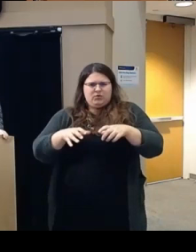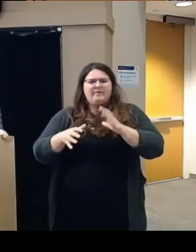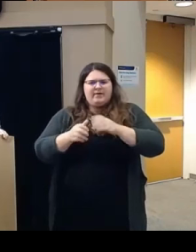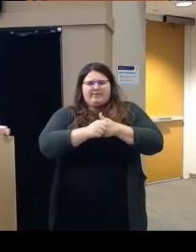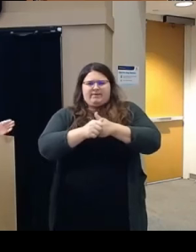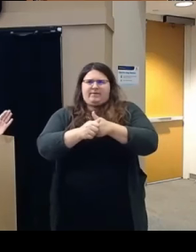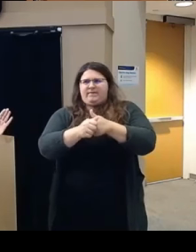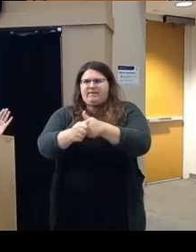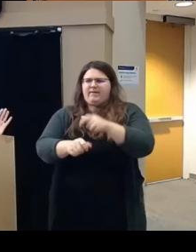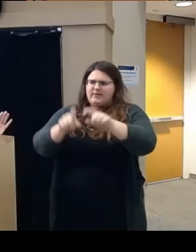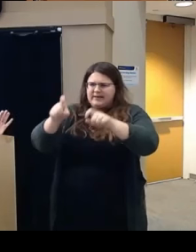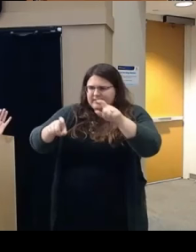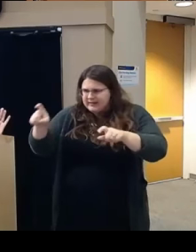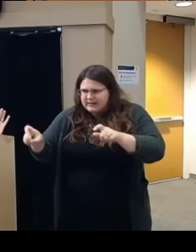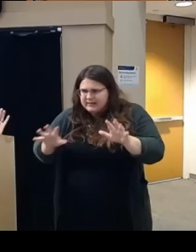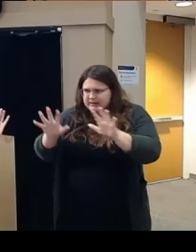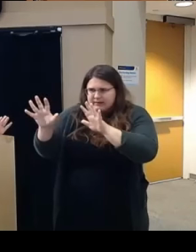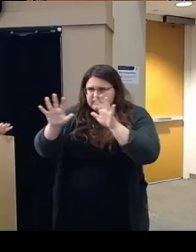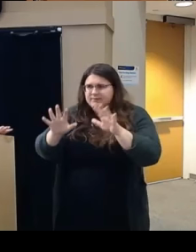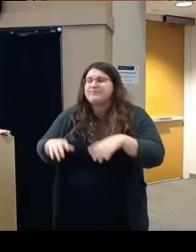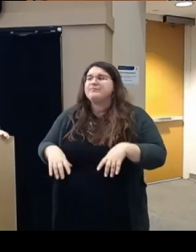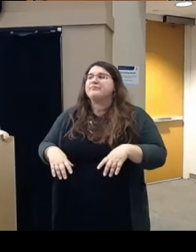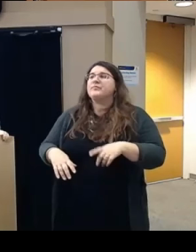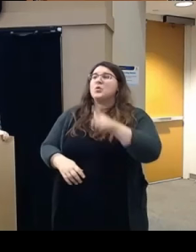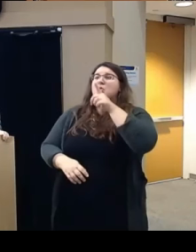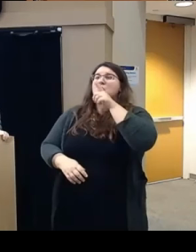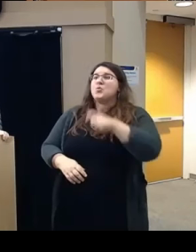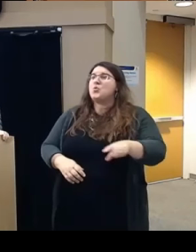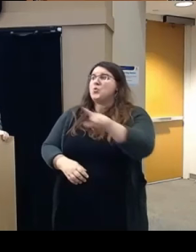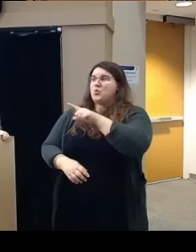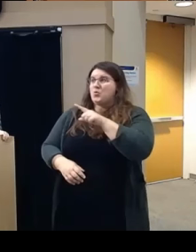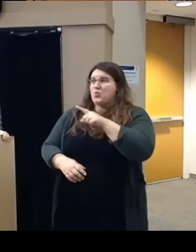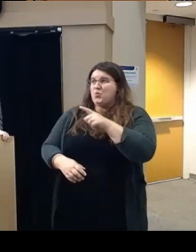we are strongly encouraging that all relevant staff complete the training ahead of the launch